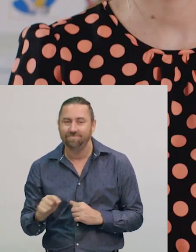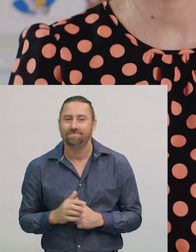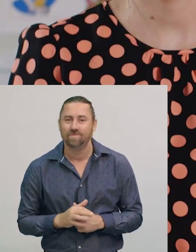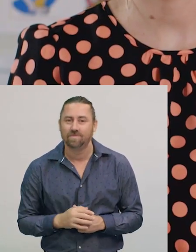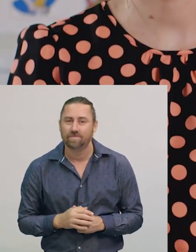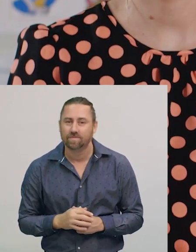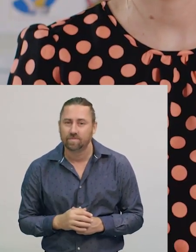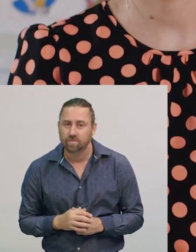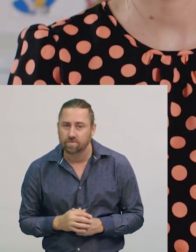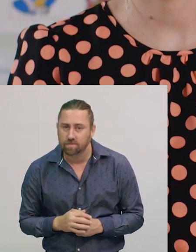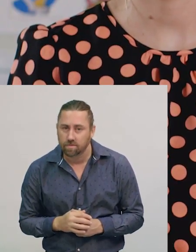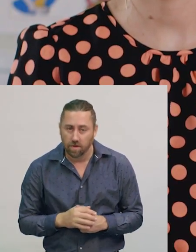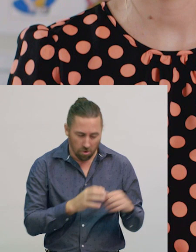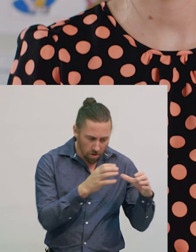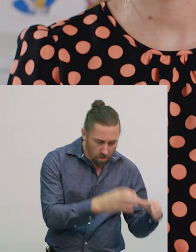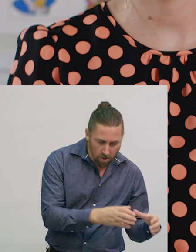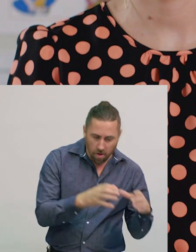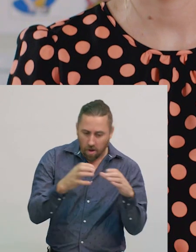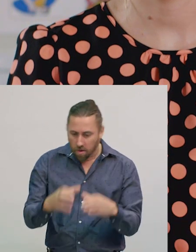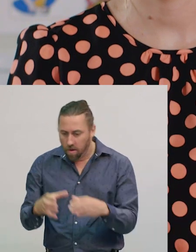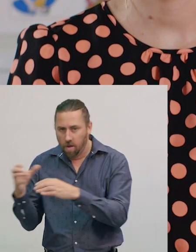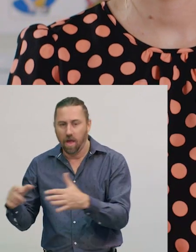Each container has an equal share.